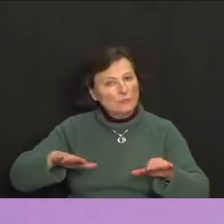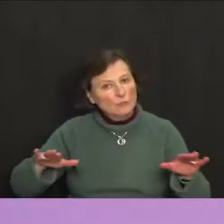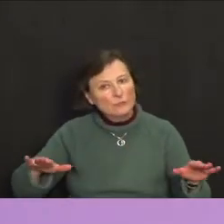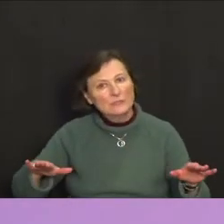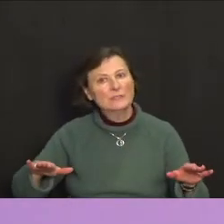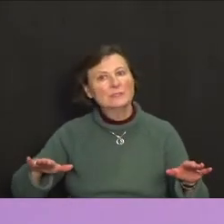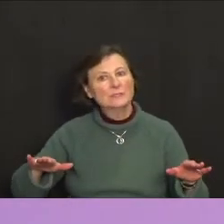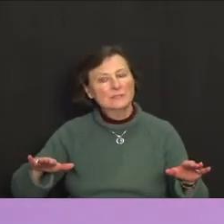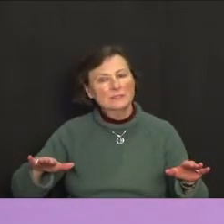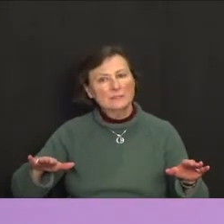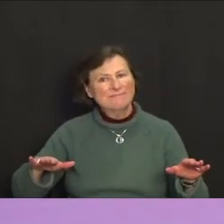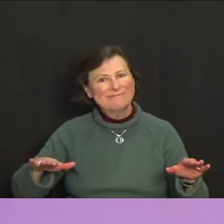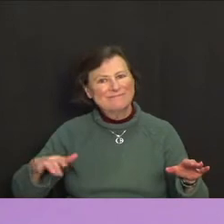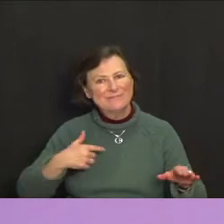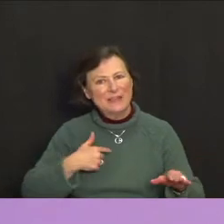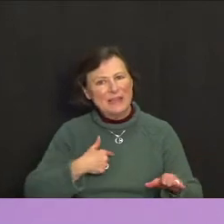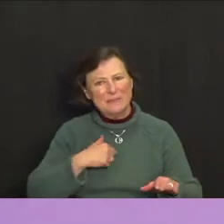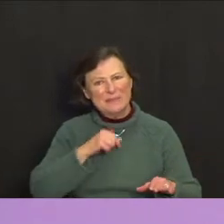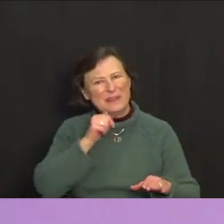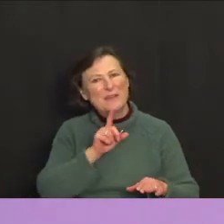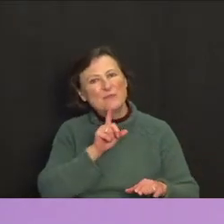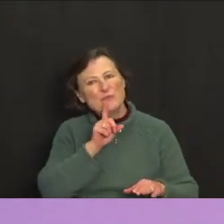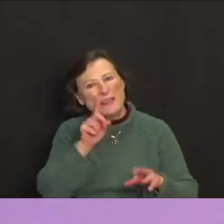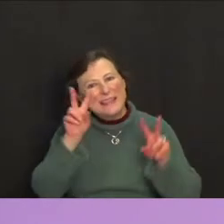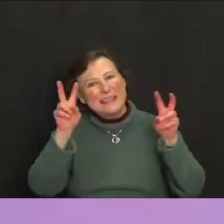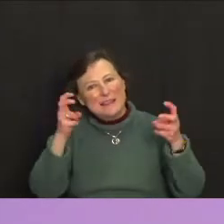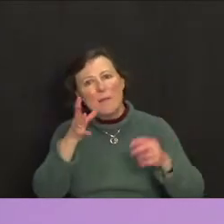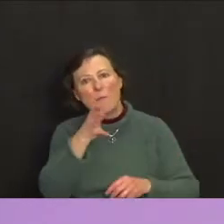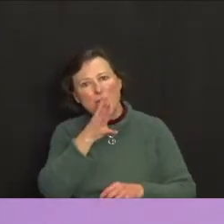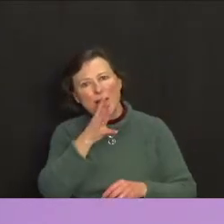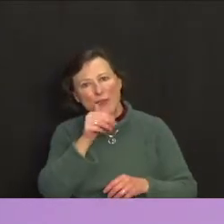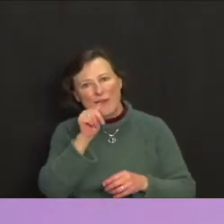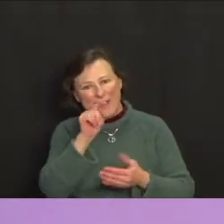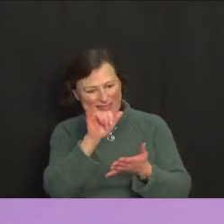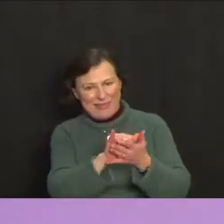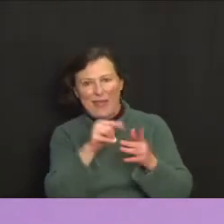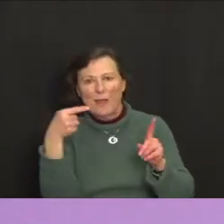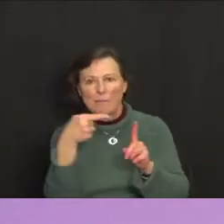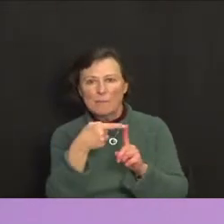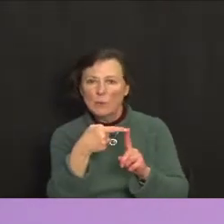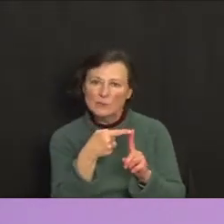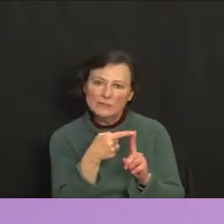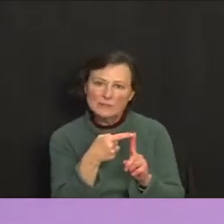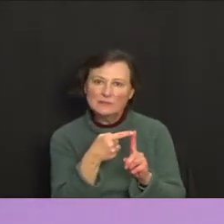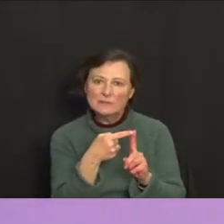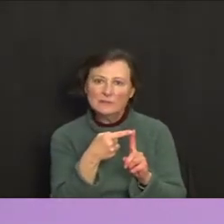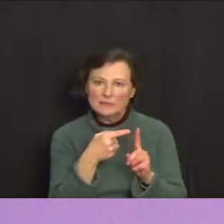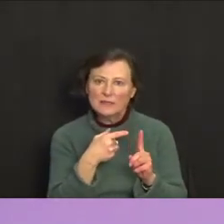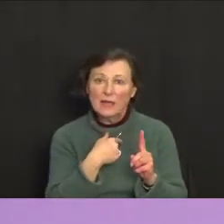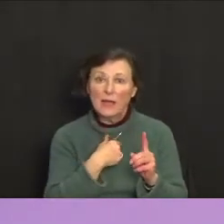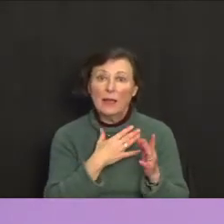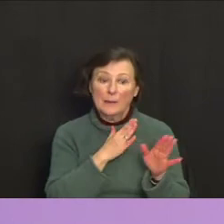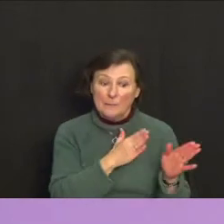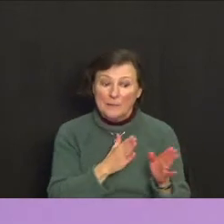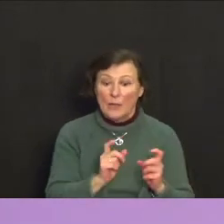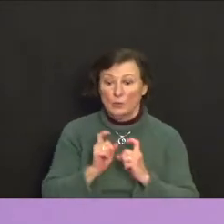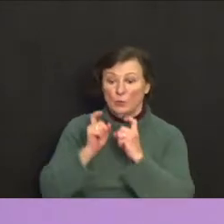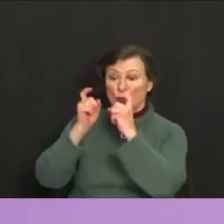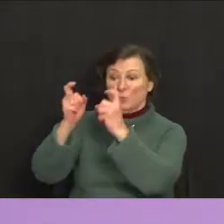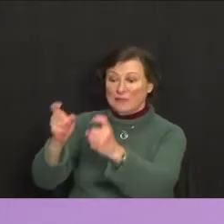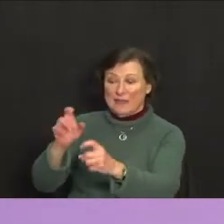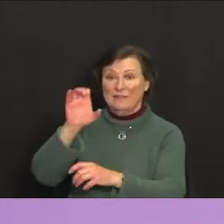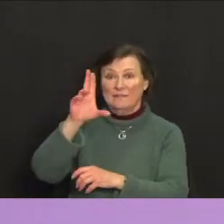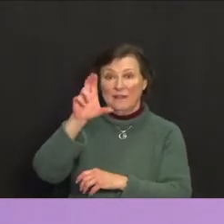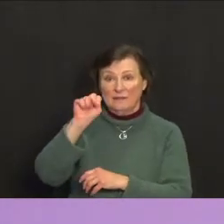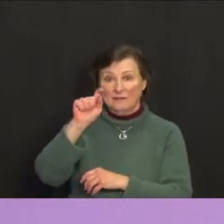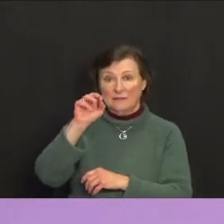I wasn't a mother at that point. I was going to give custody of my children to my mother.